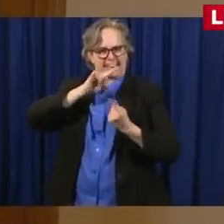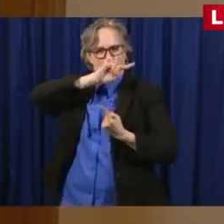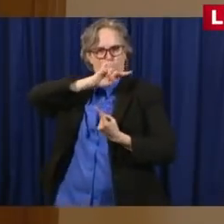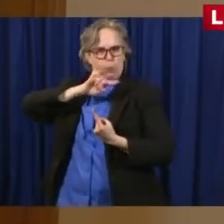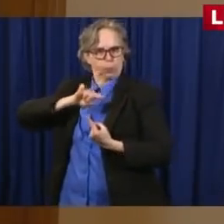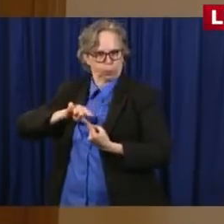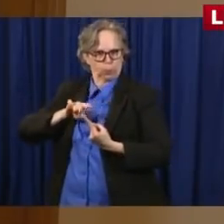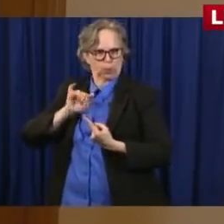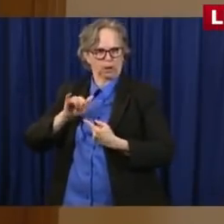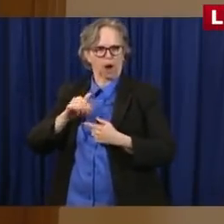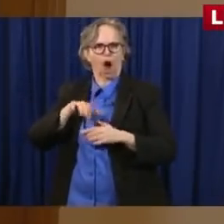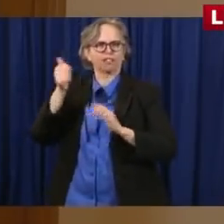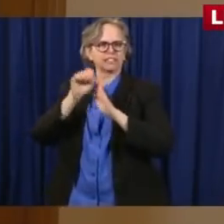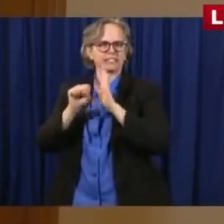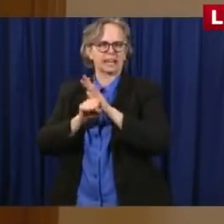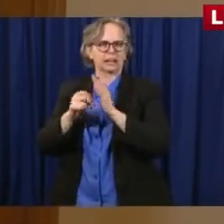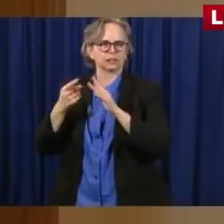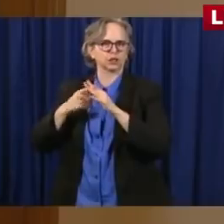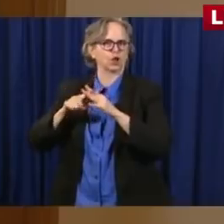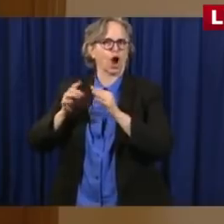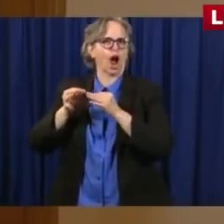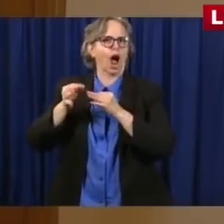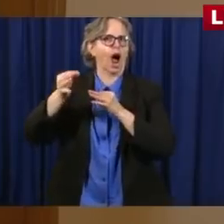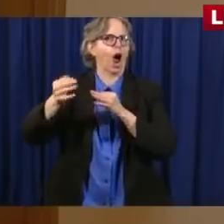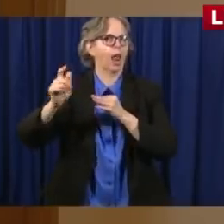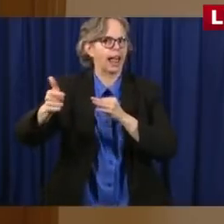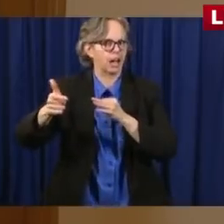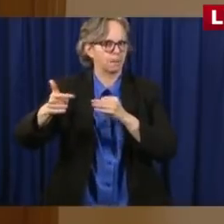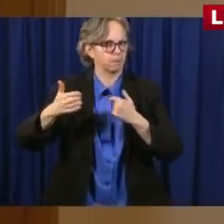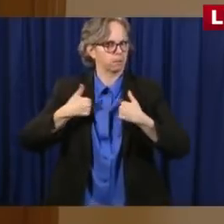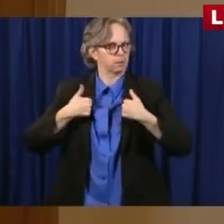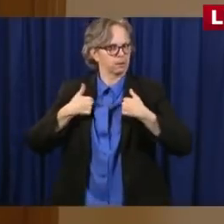WE DID EARLY MITIGATION.